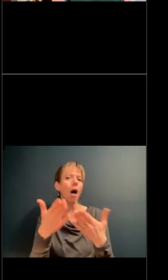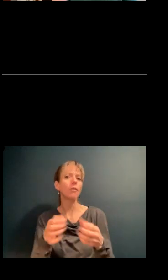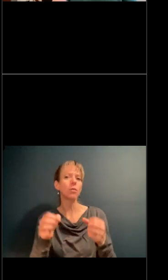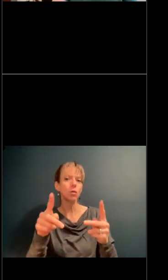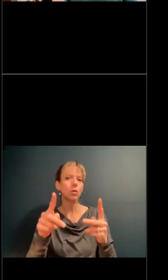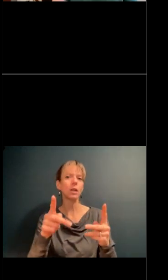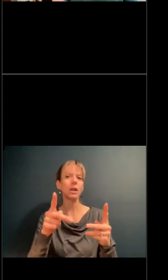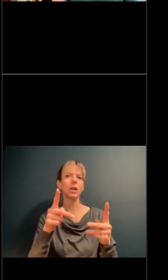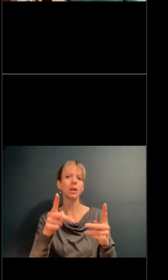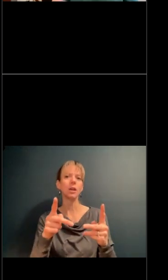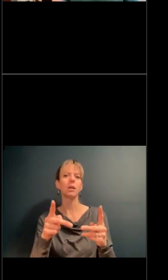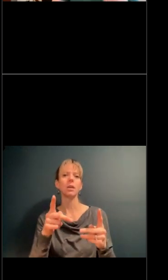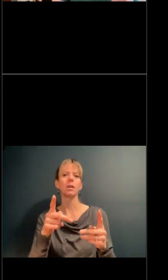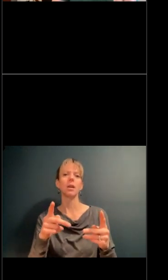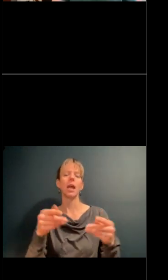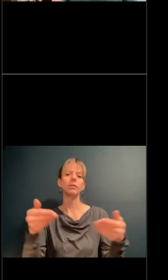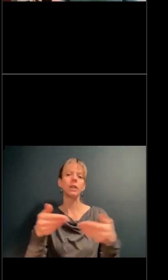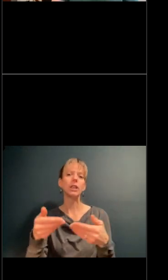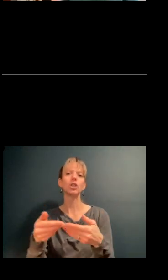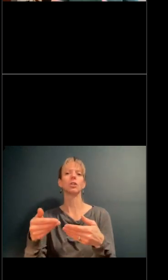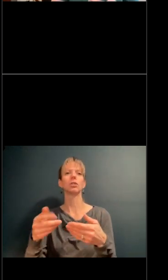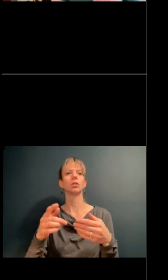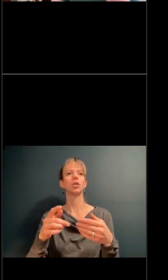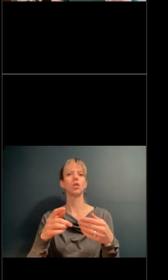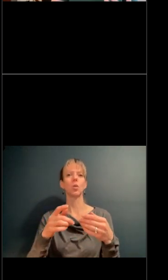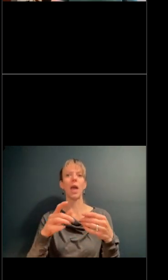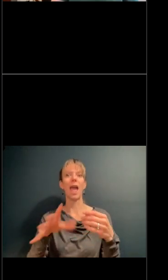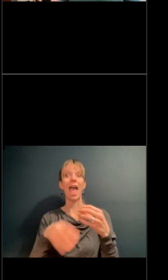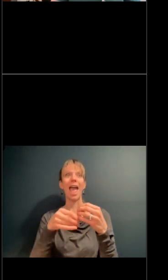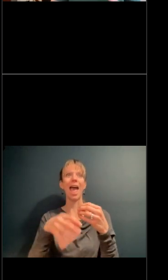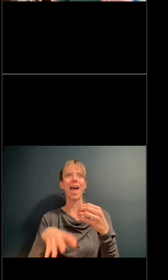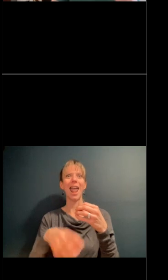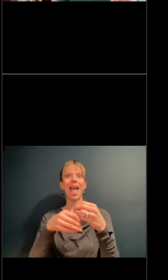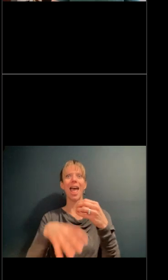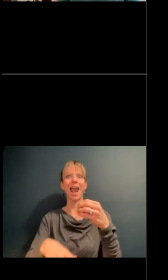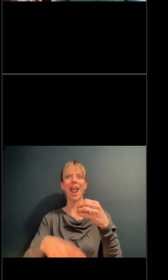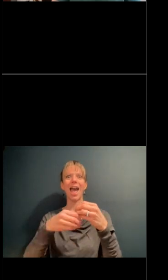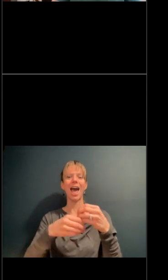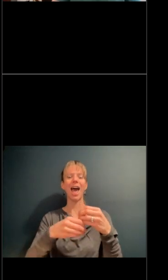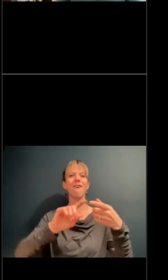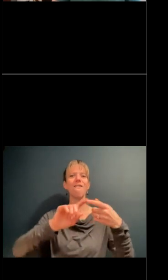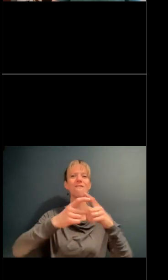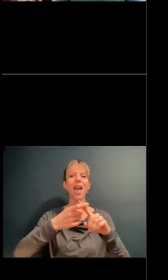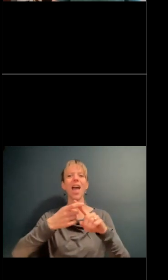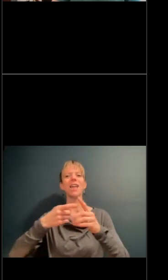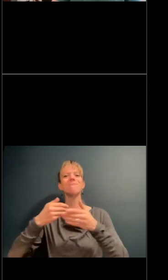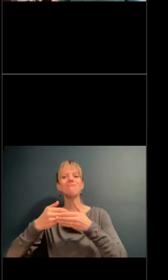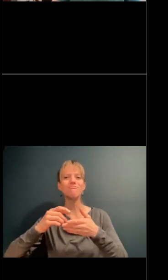invitations and supports to begin to fill in those circles of friends and close companions?